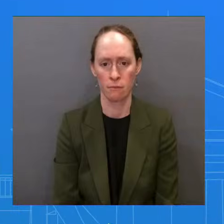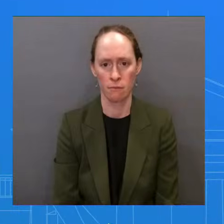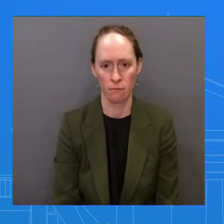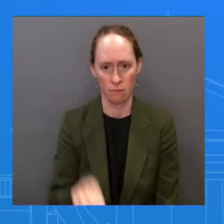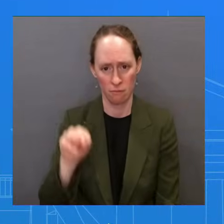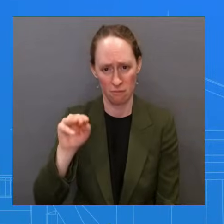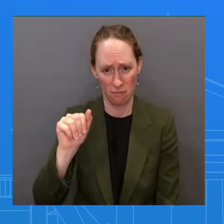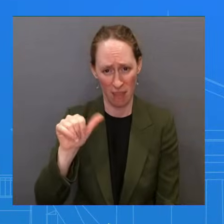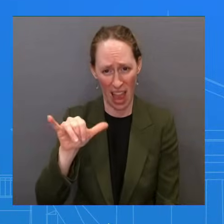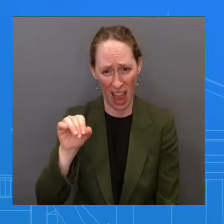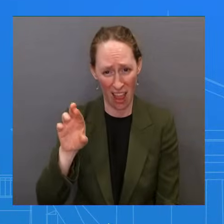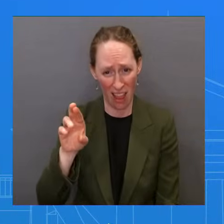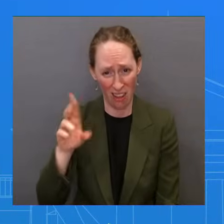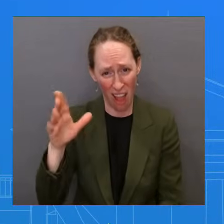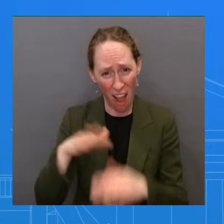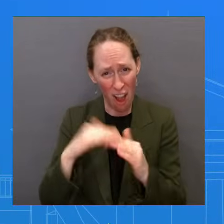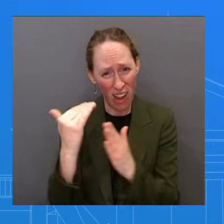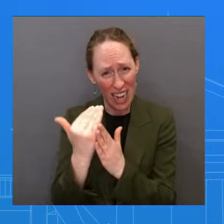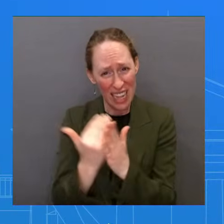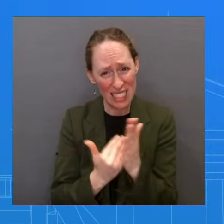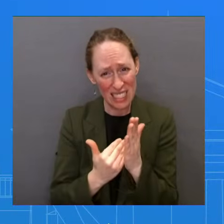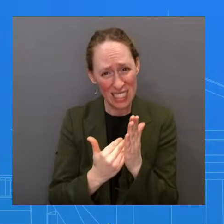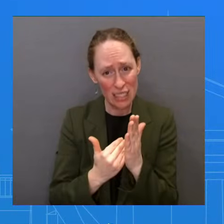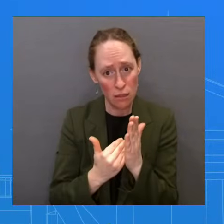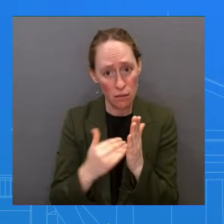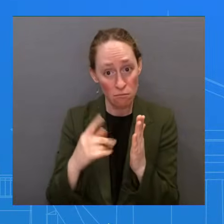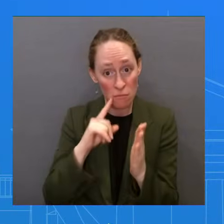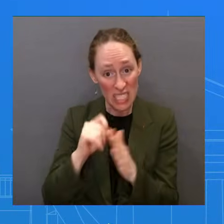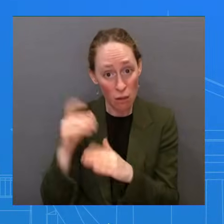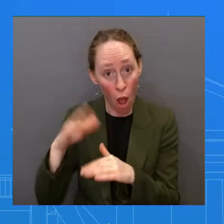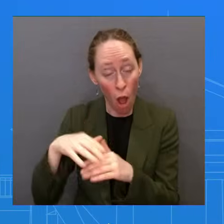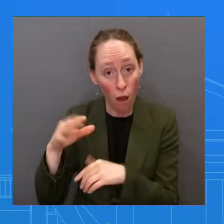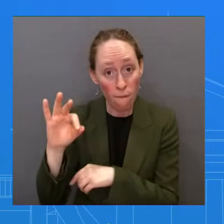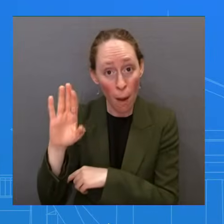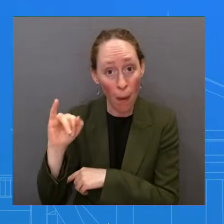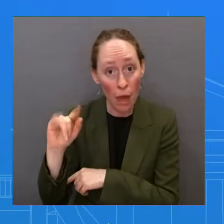of Secret Service. And I would refer you to them. The Press: And he has said in interviews, as of this morning,